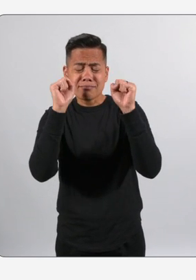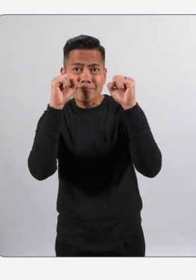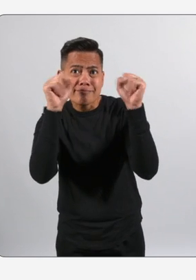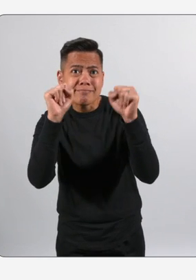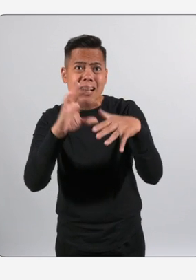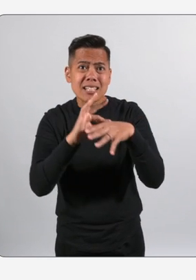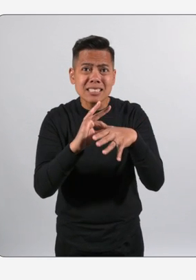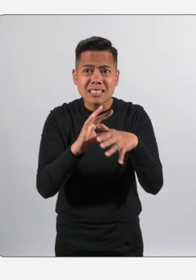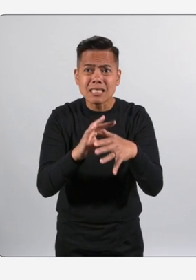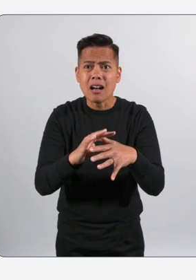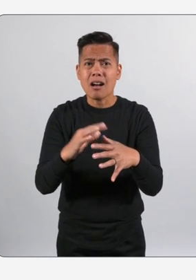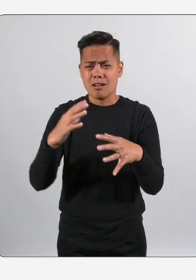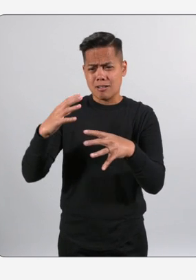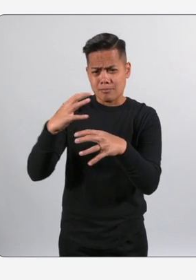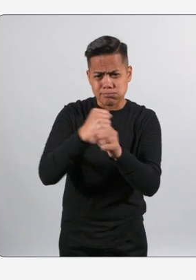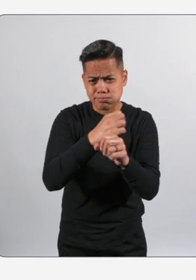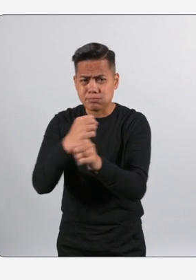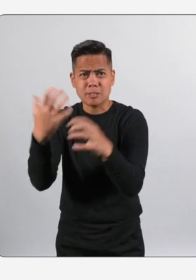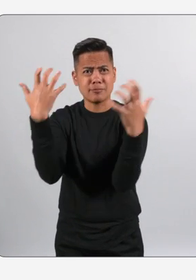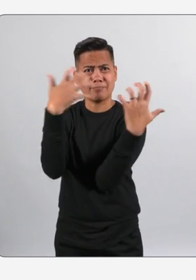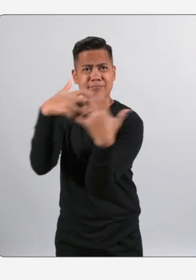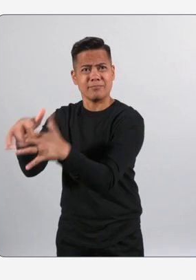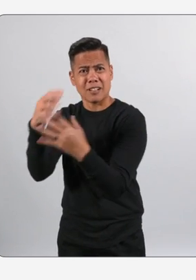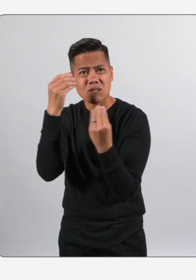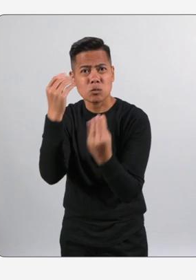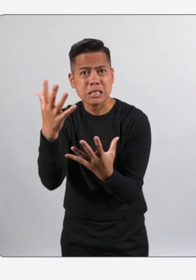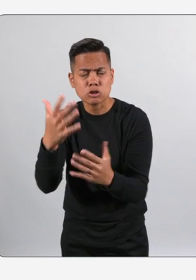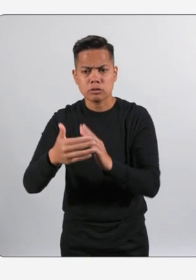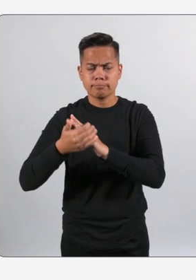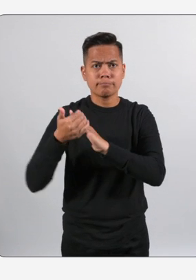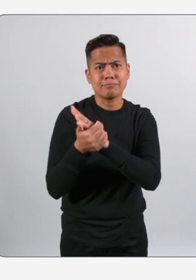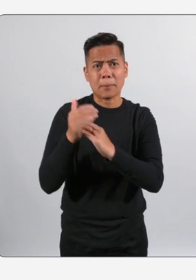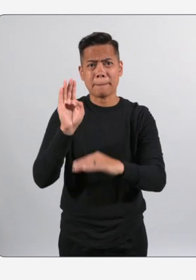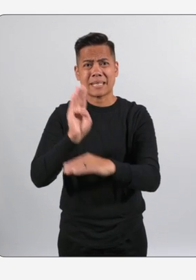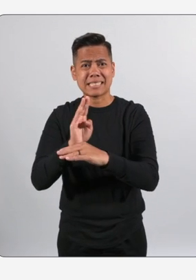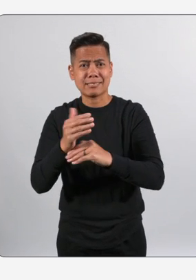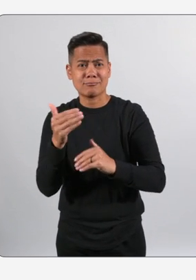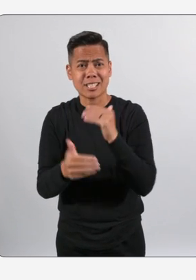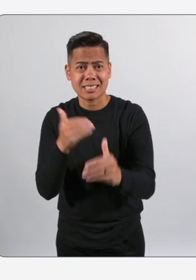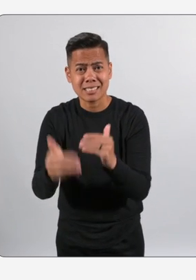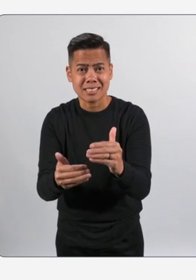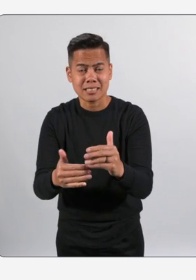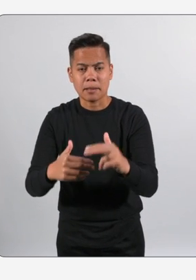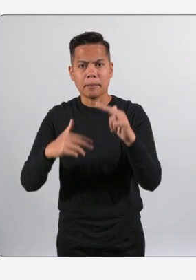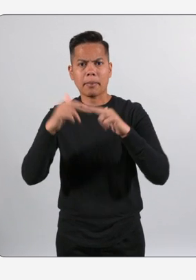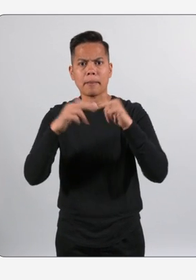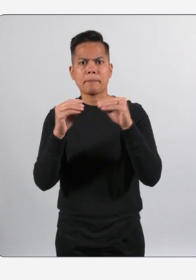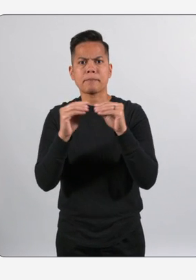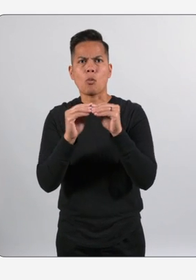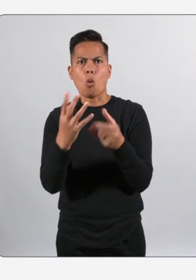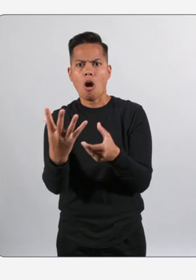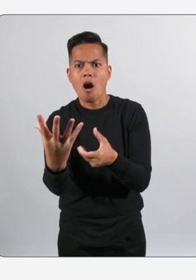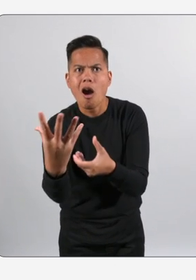synthesize and organize information, to automate business processes, and to build engaging customer experiences.